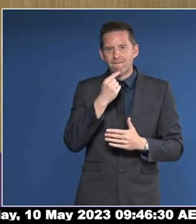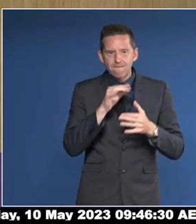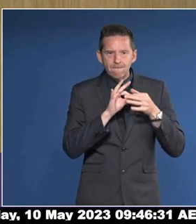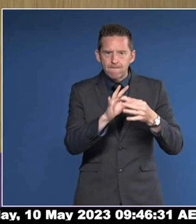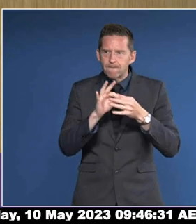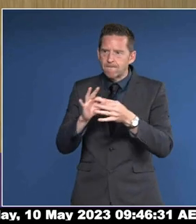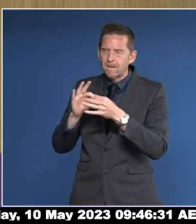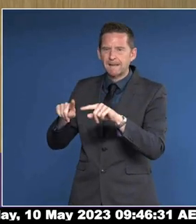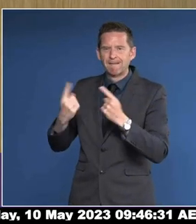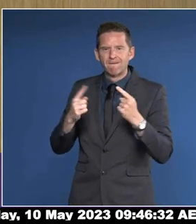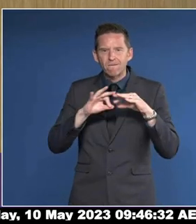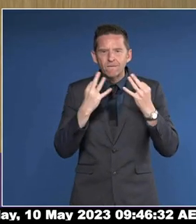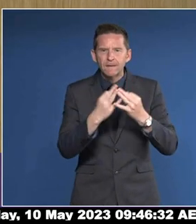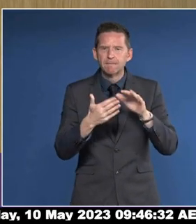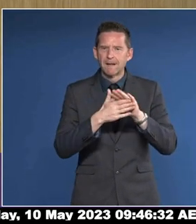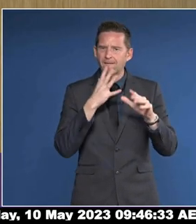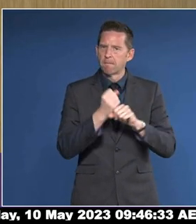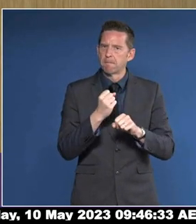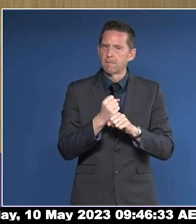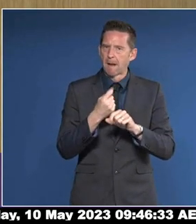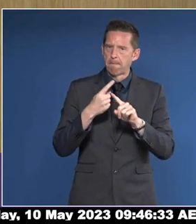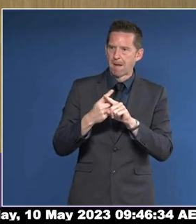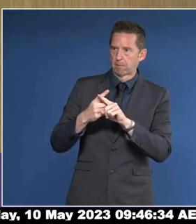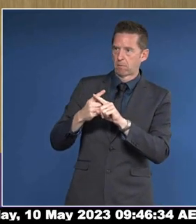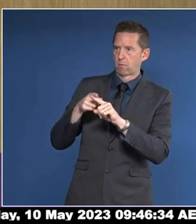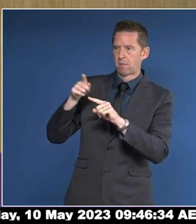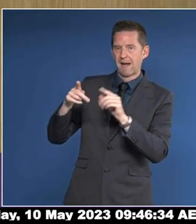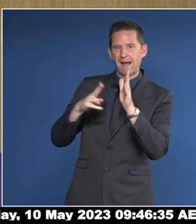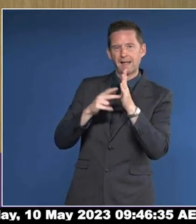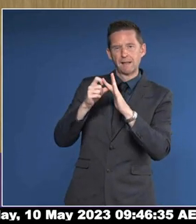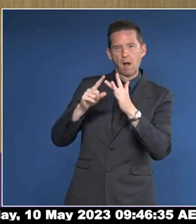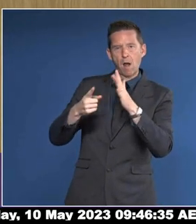contacts within the NDIA which we can escalate matters to.